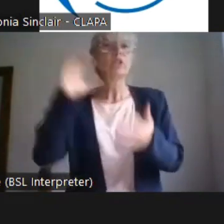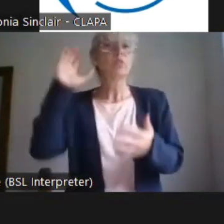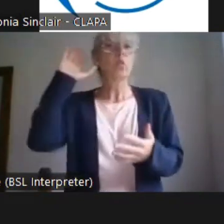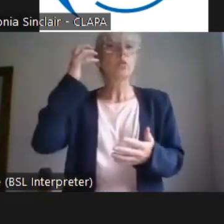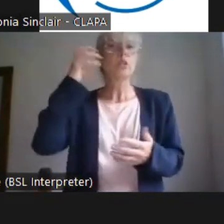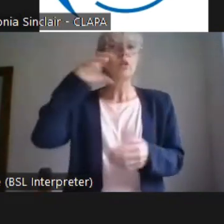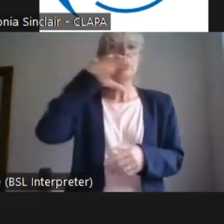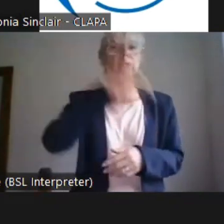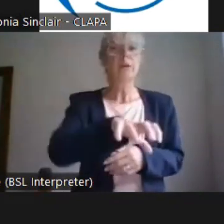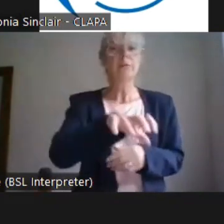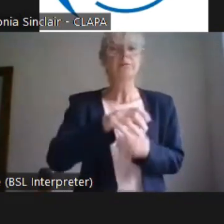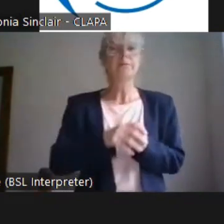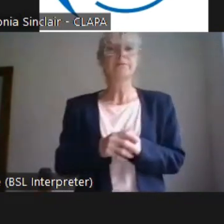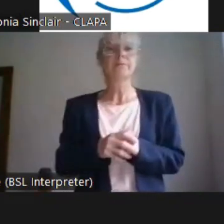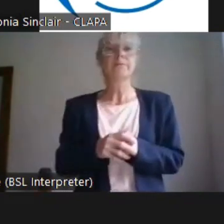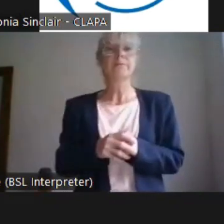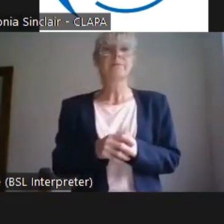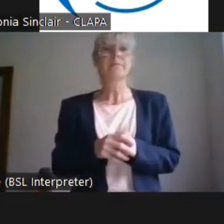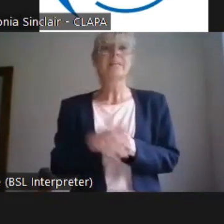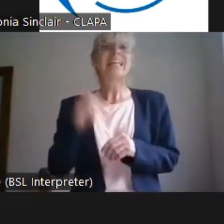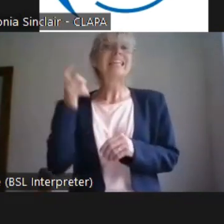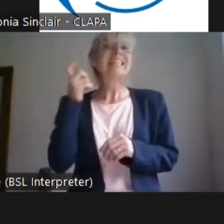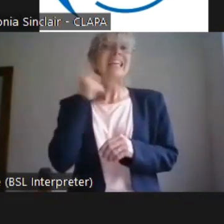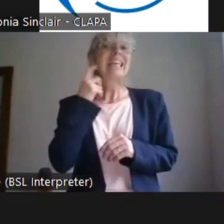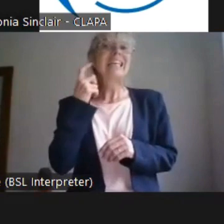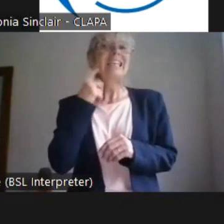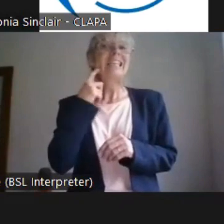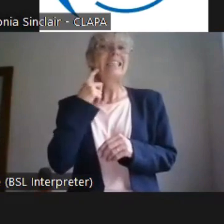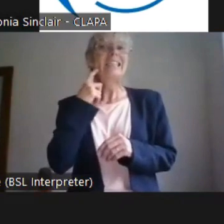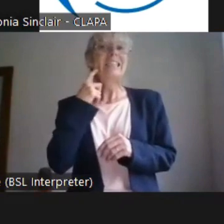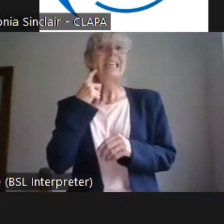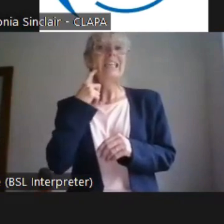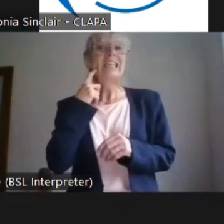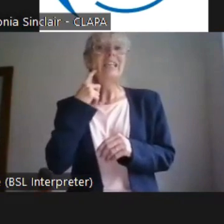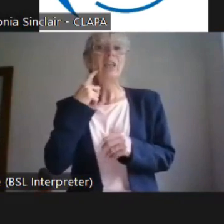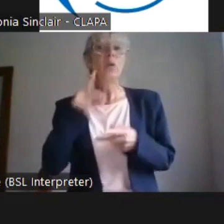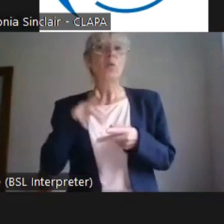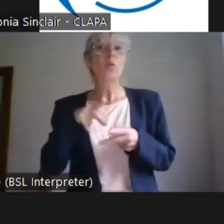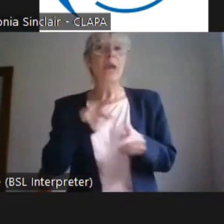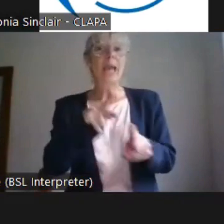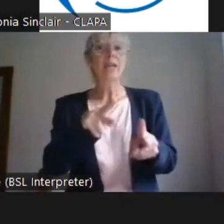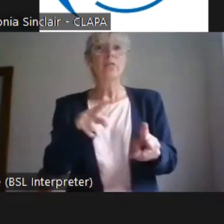um that is quite a an easy progression from ENT to the um Audiology Department because